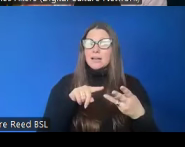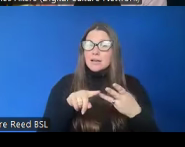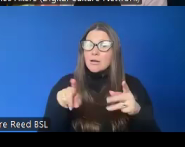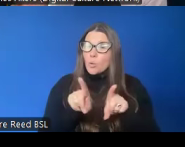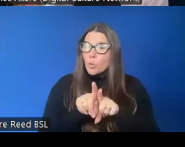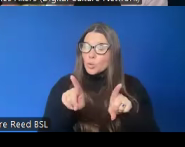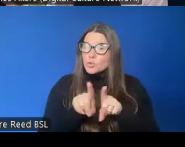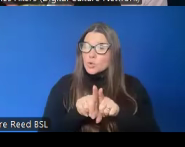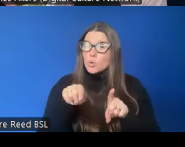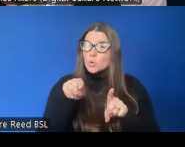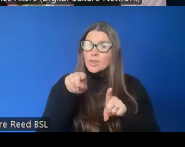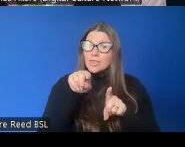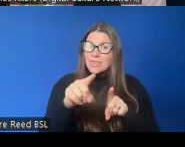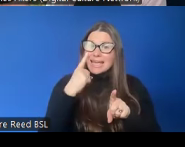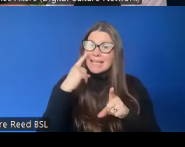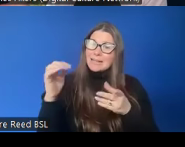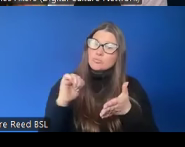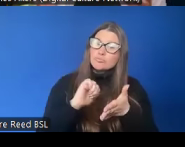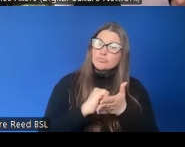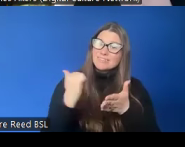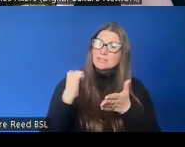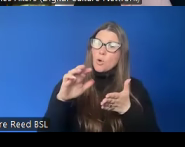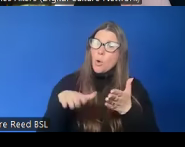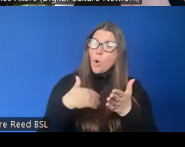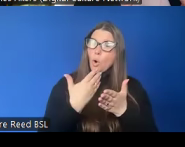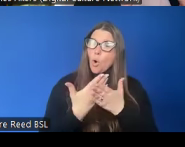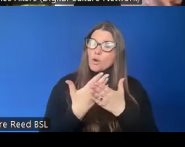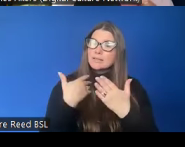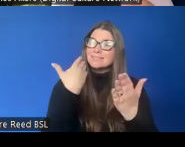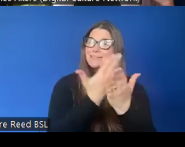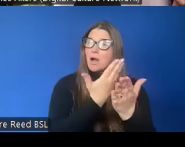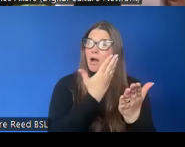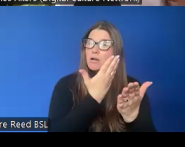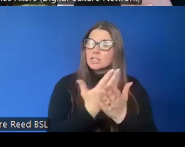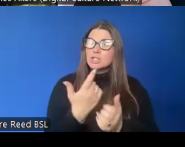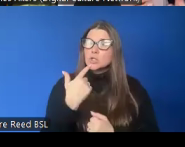They can now do print-on-demand using this new archive of data and imagery.